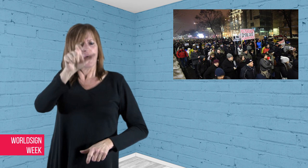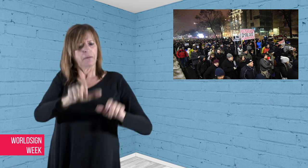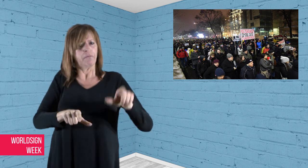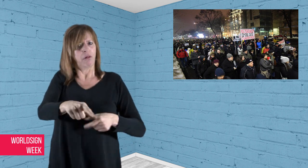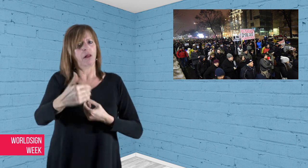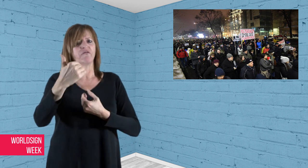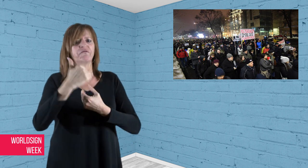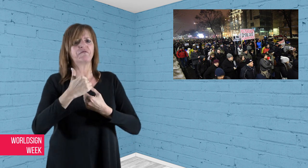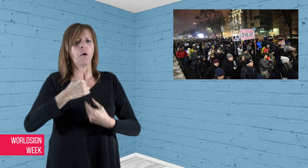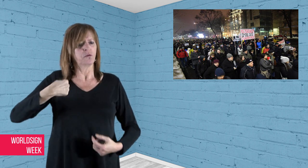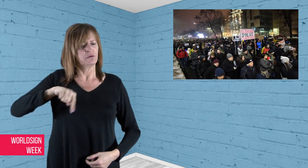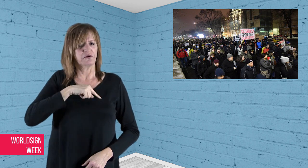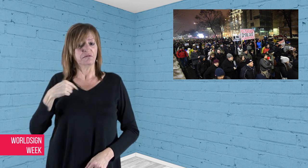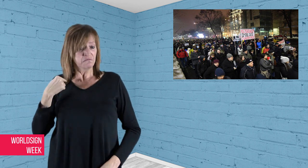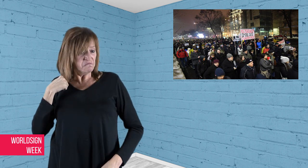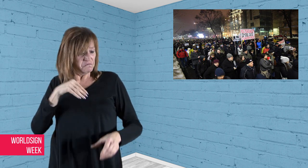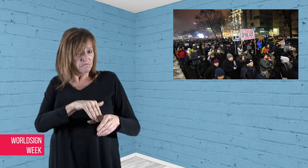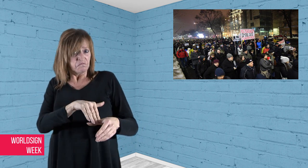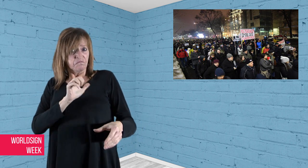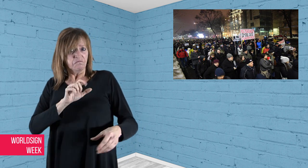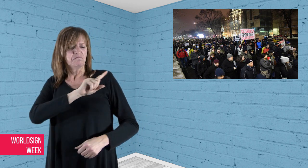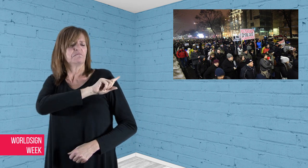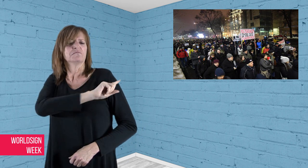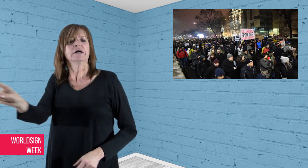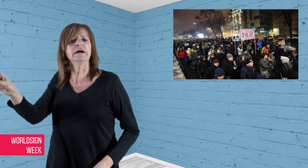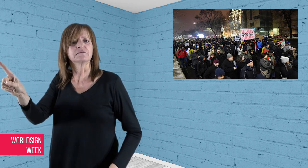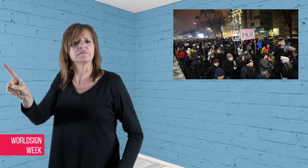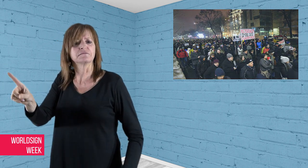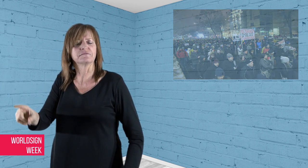refused to resign.